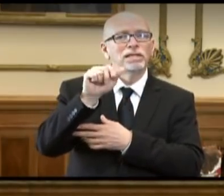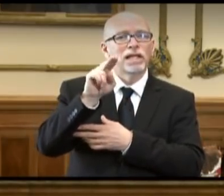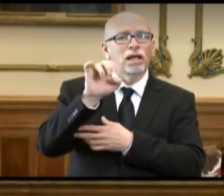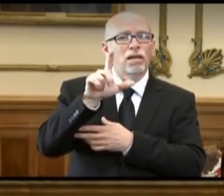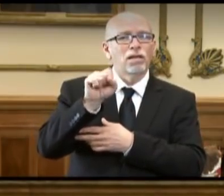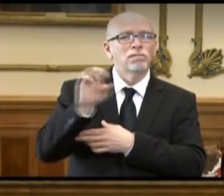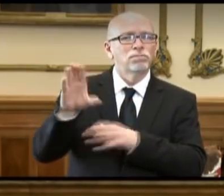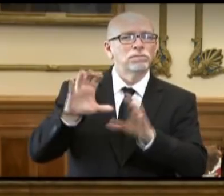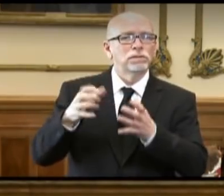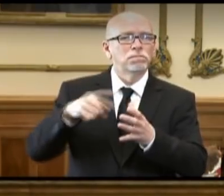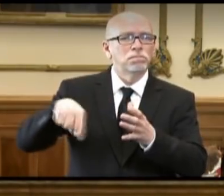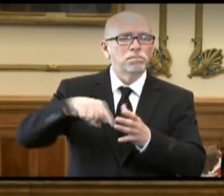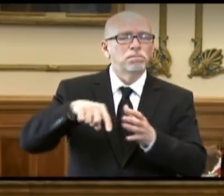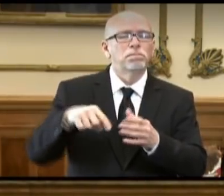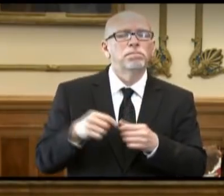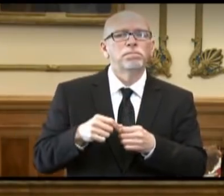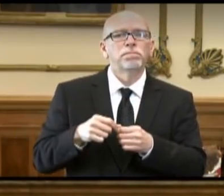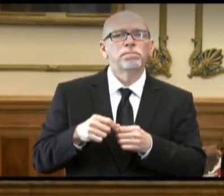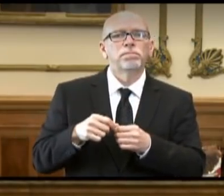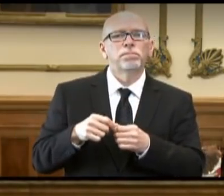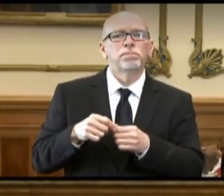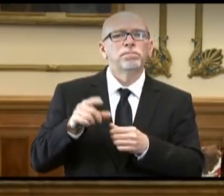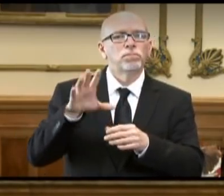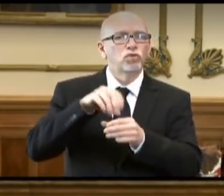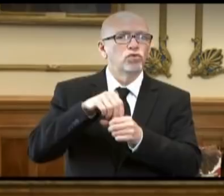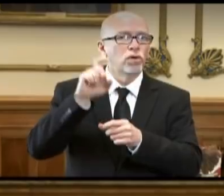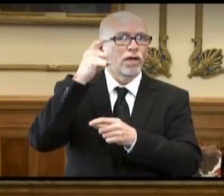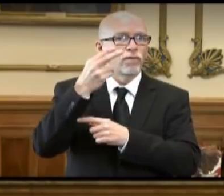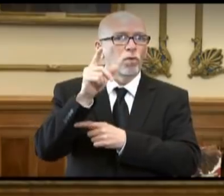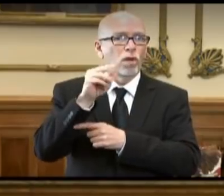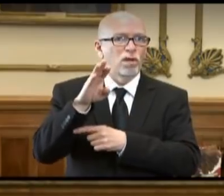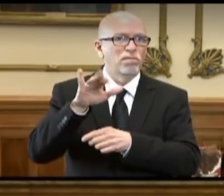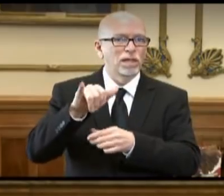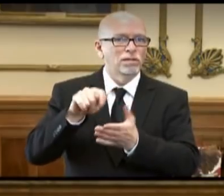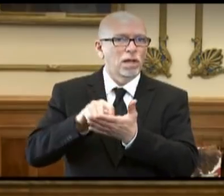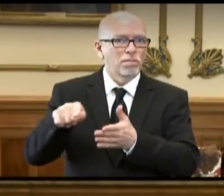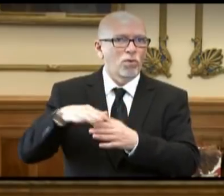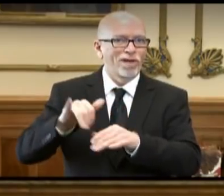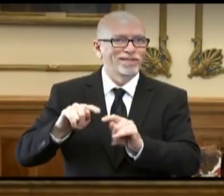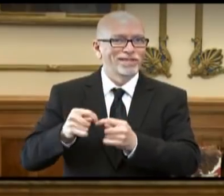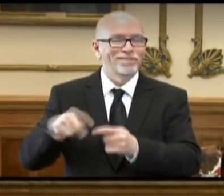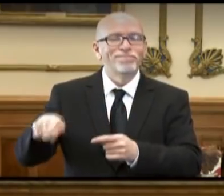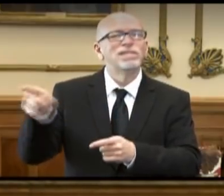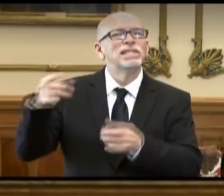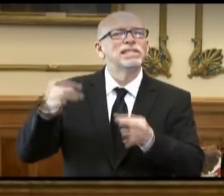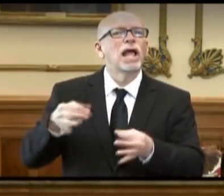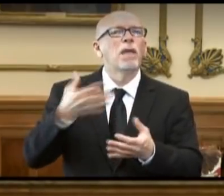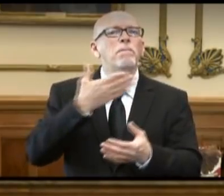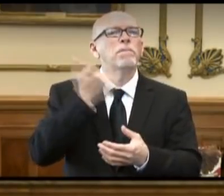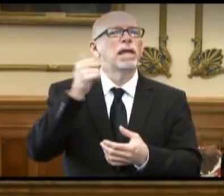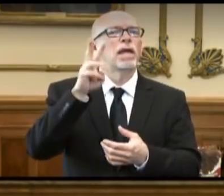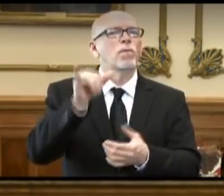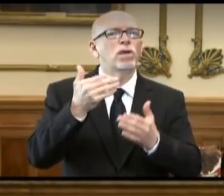FACILITATE BUSINESS IN INDIANA. IT WAS 2005 THAT THEN GOVERNOR